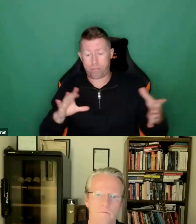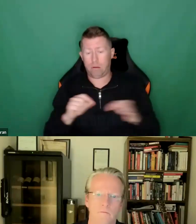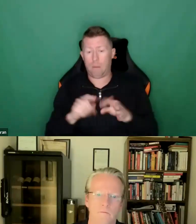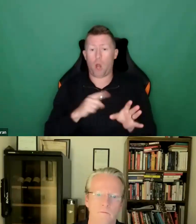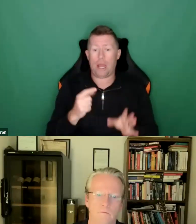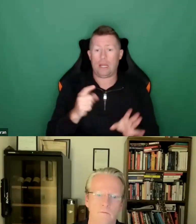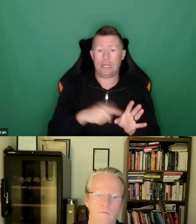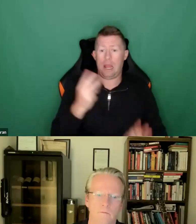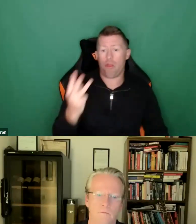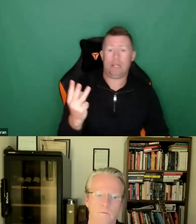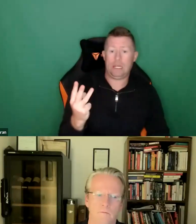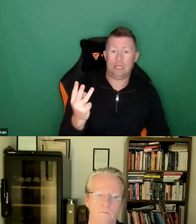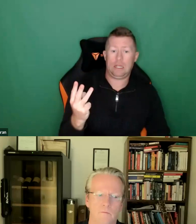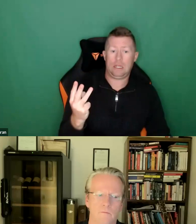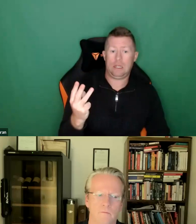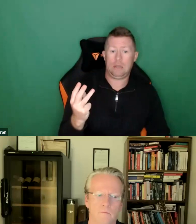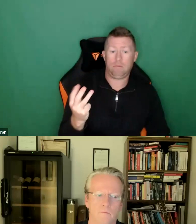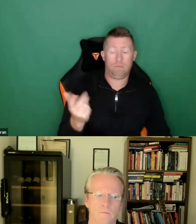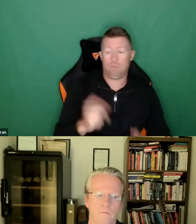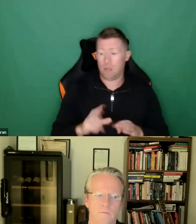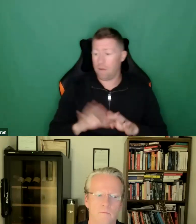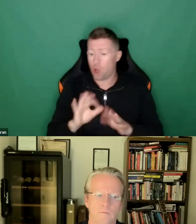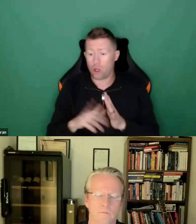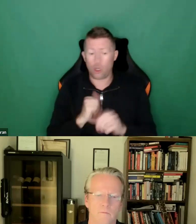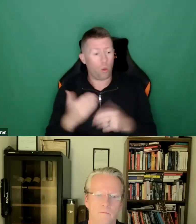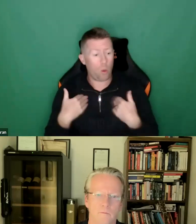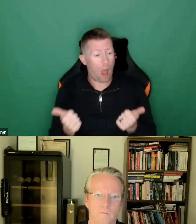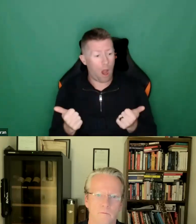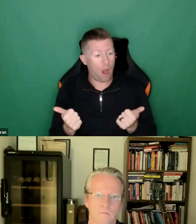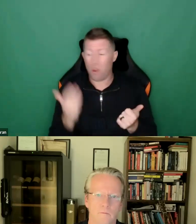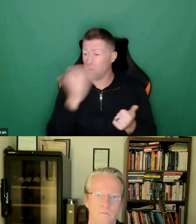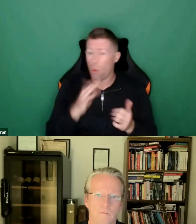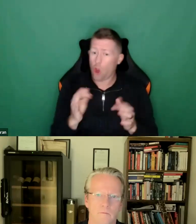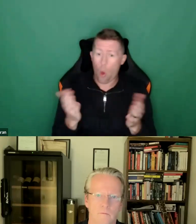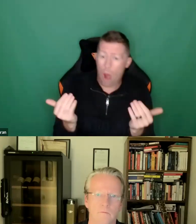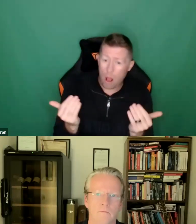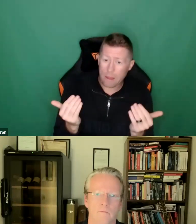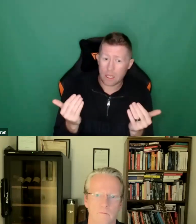are grade 3, because if the kid is not doing well, they've disengaged